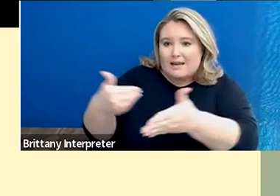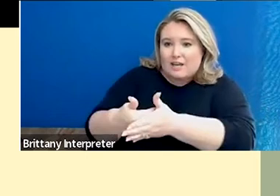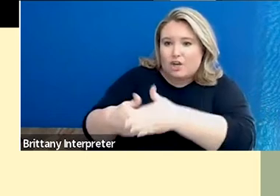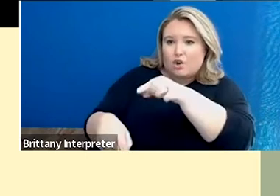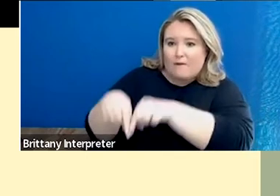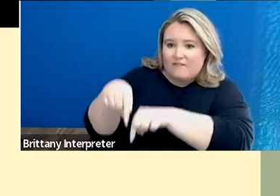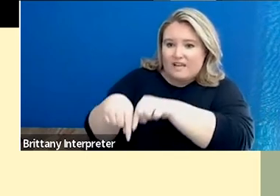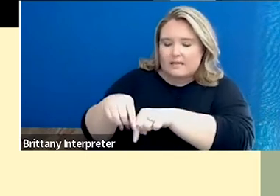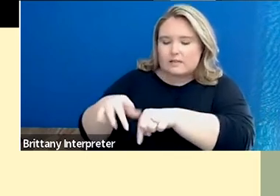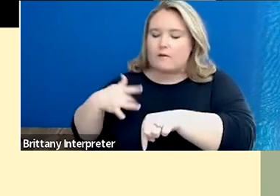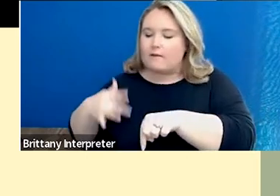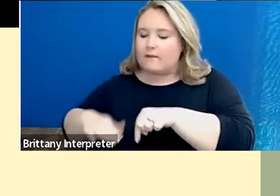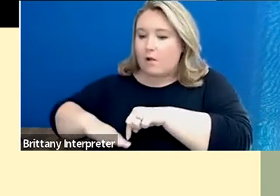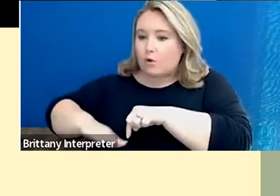Just so you're connecting with your body